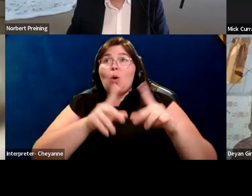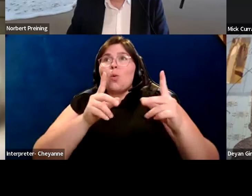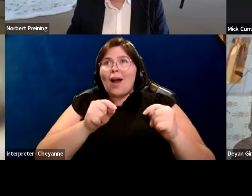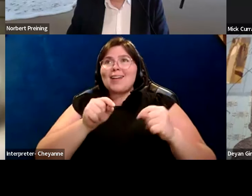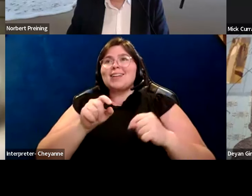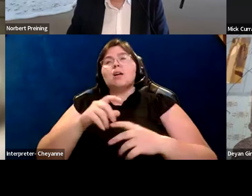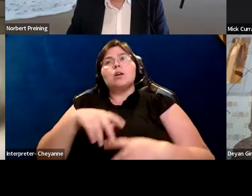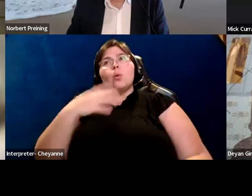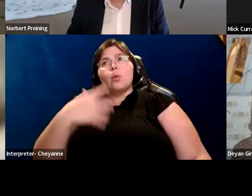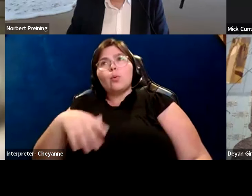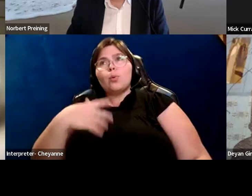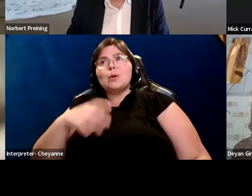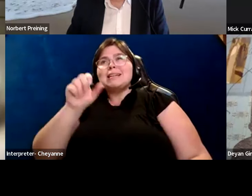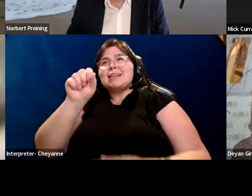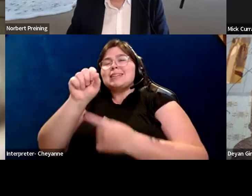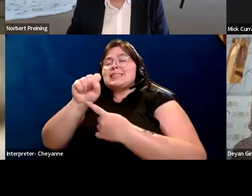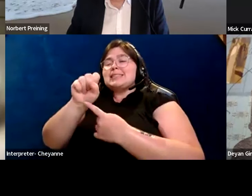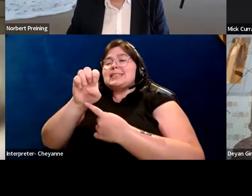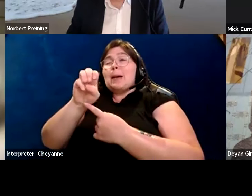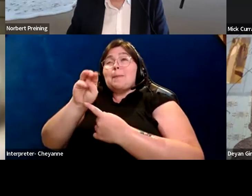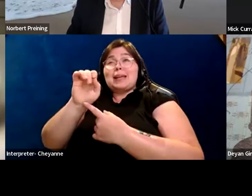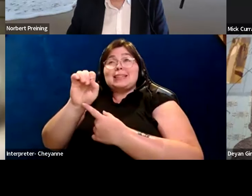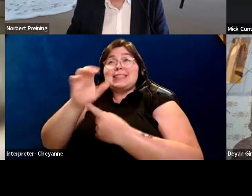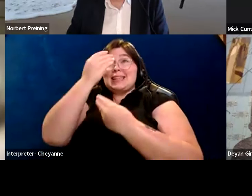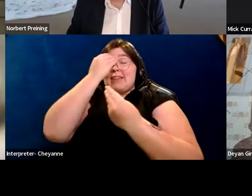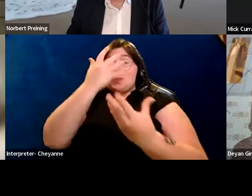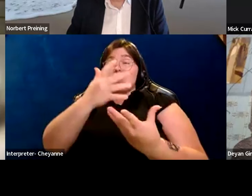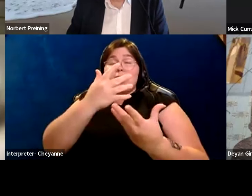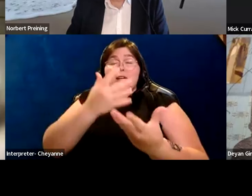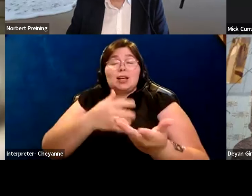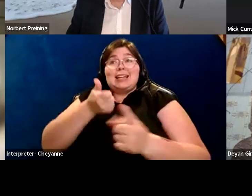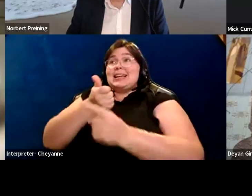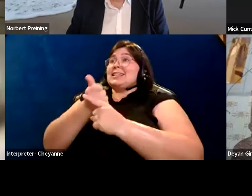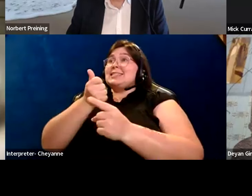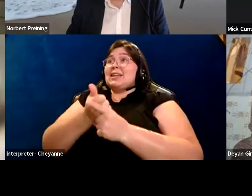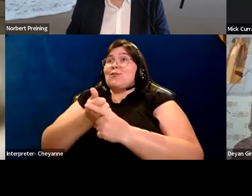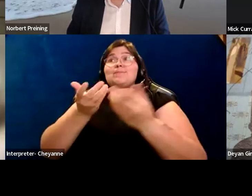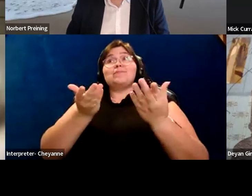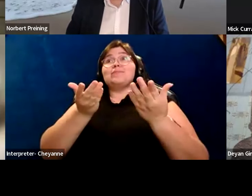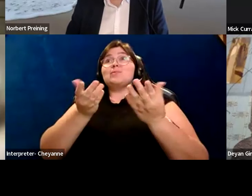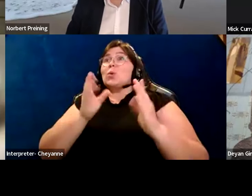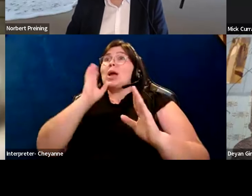in order to do their job. These tools can't just work with, say, an image of some text.